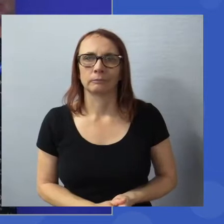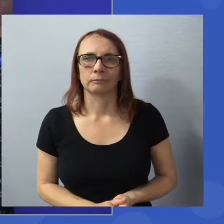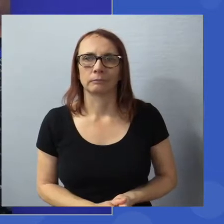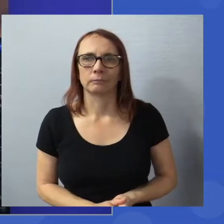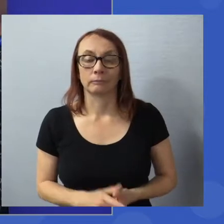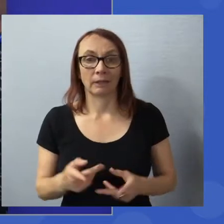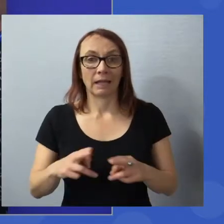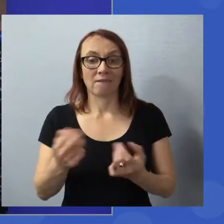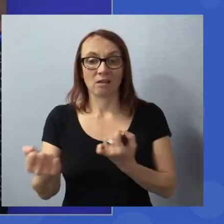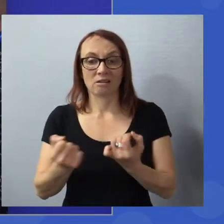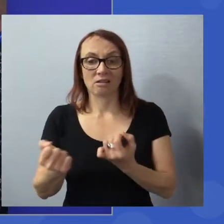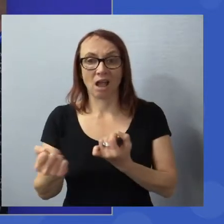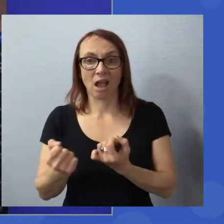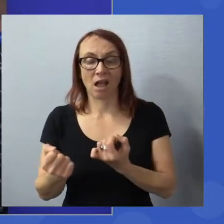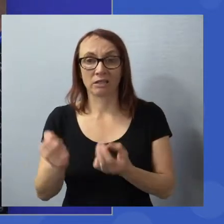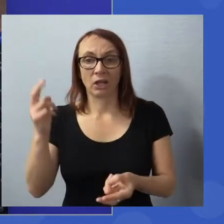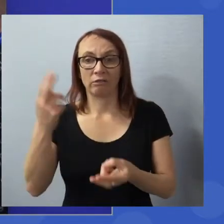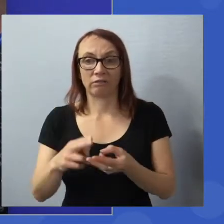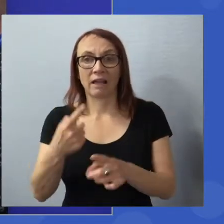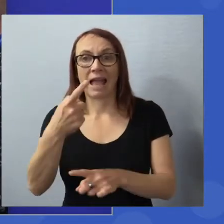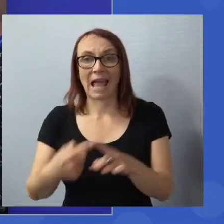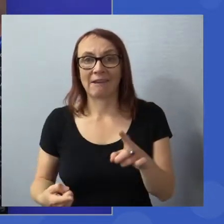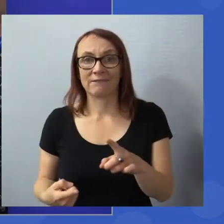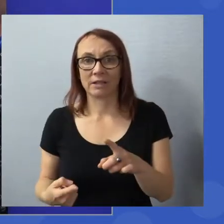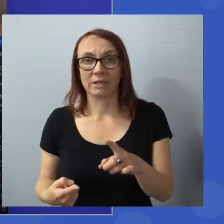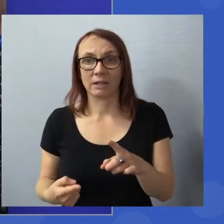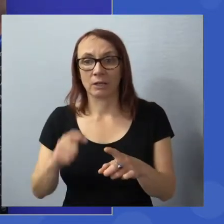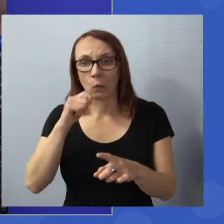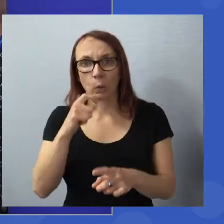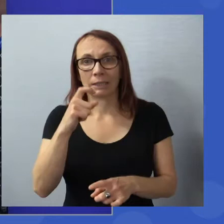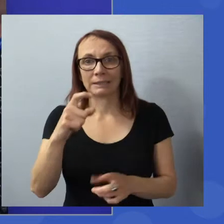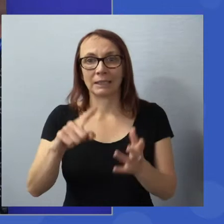journeys even by half that would have a profound effect on co2 output but this